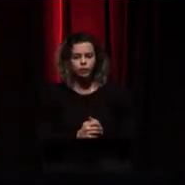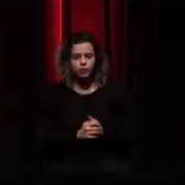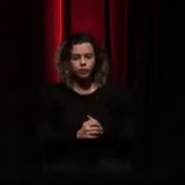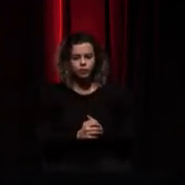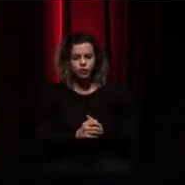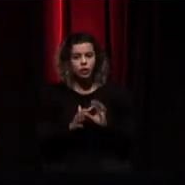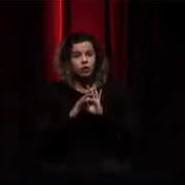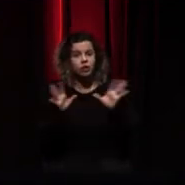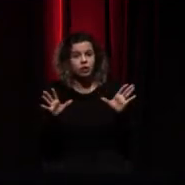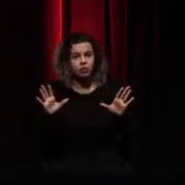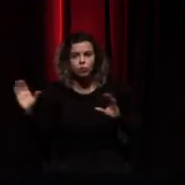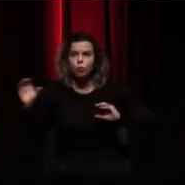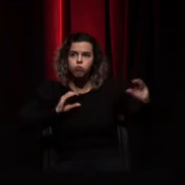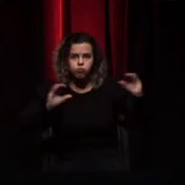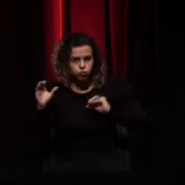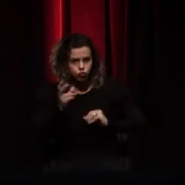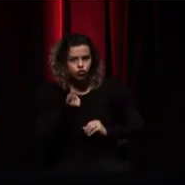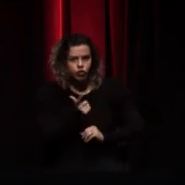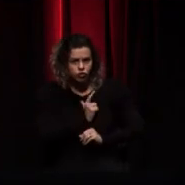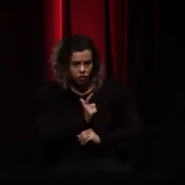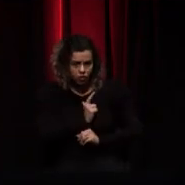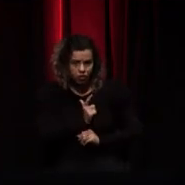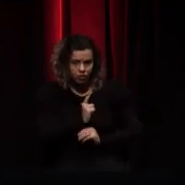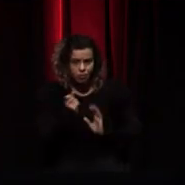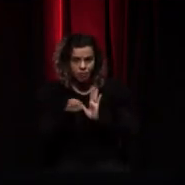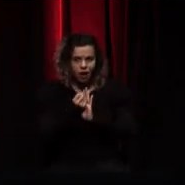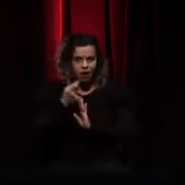when you have a brand to support you.